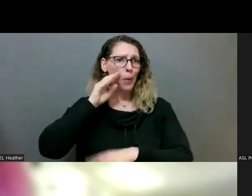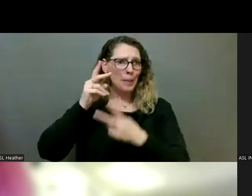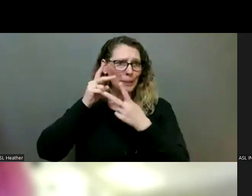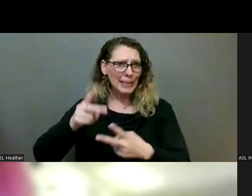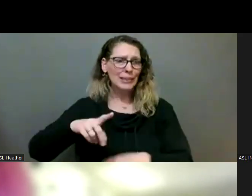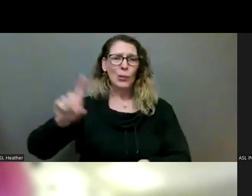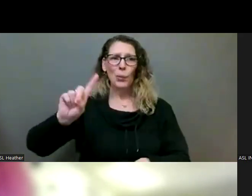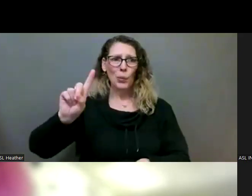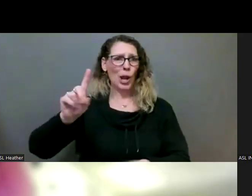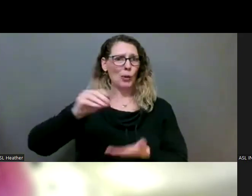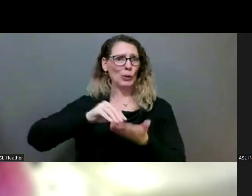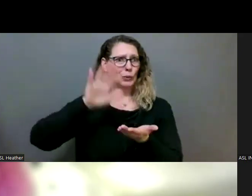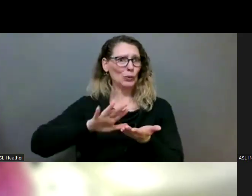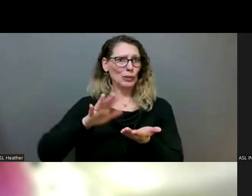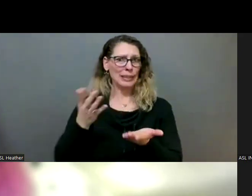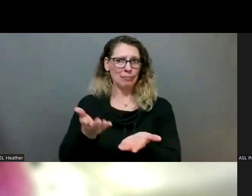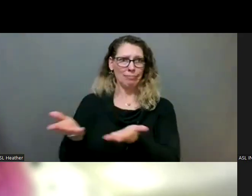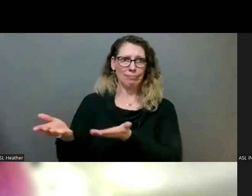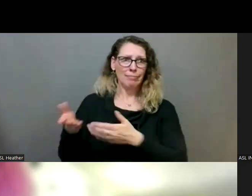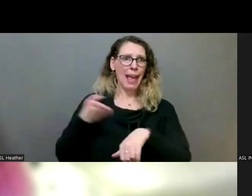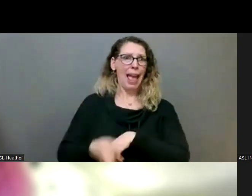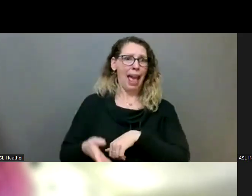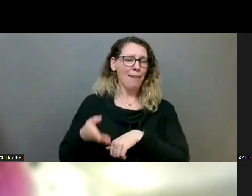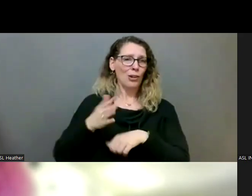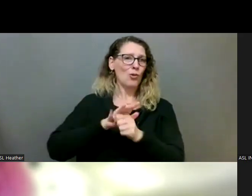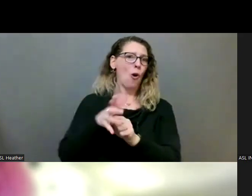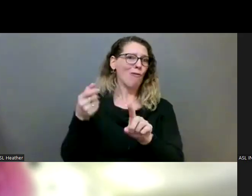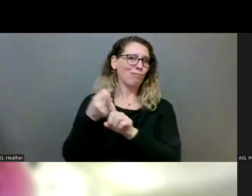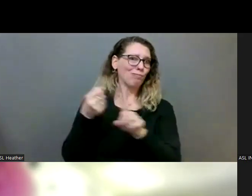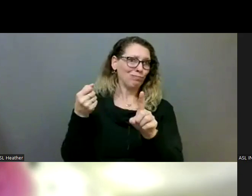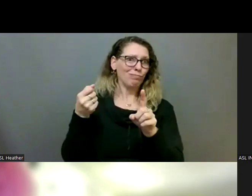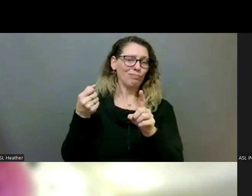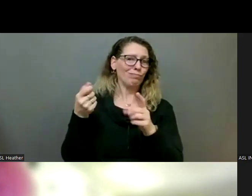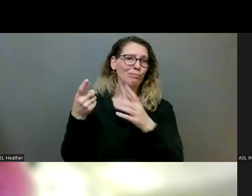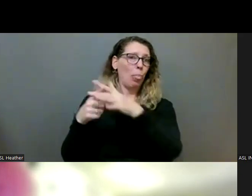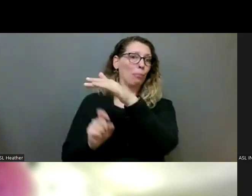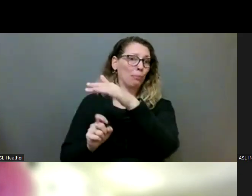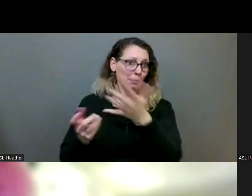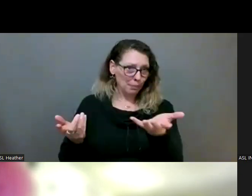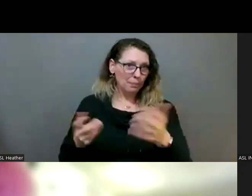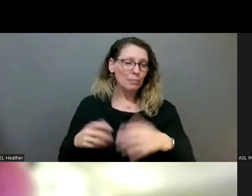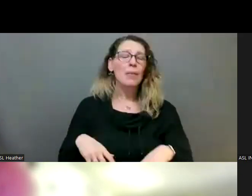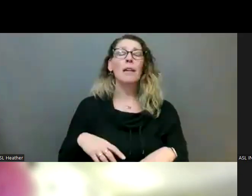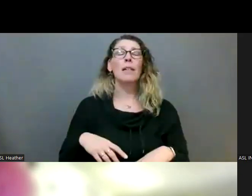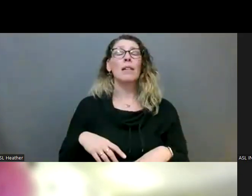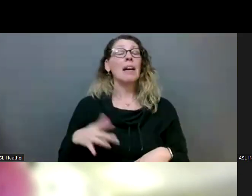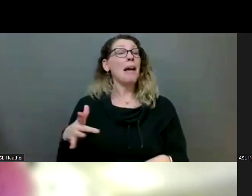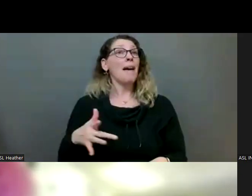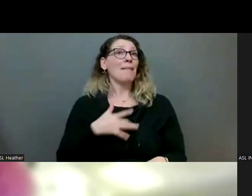Scholars were after we lost them to covid. It does feel really good like Shelby was saying,